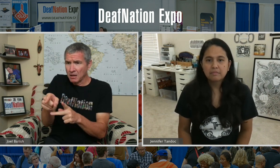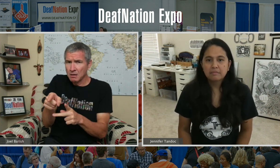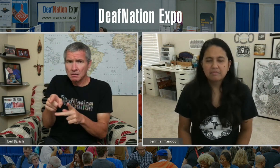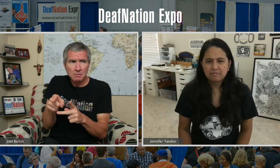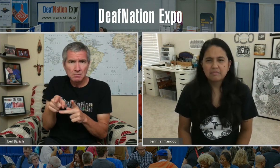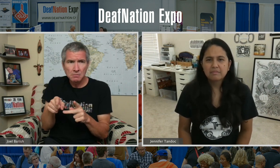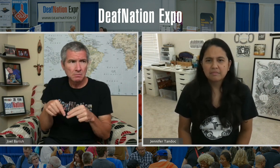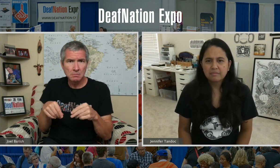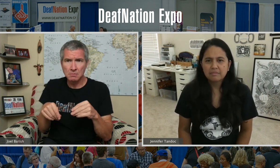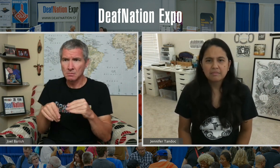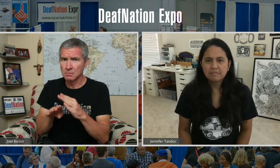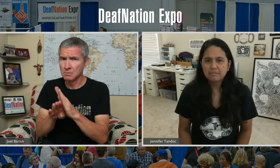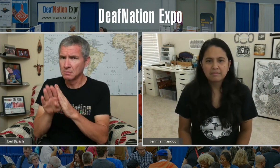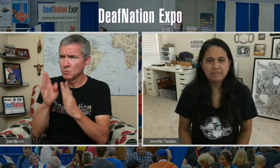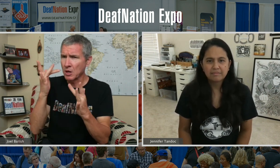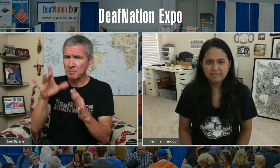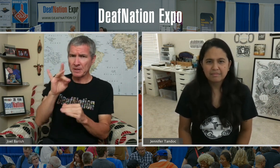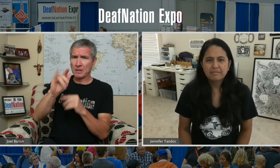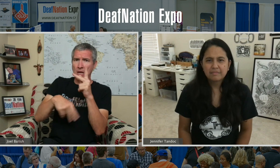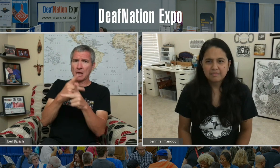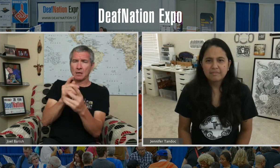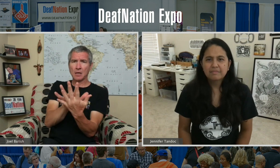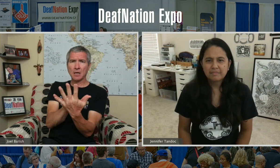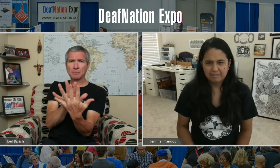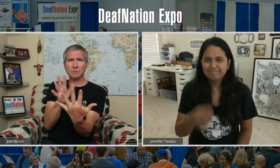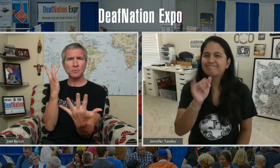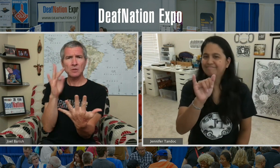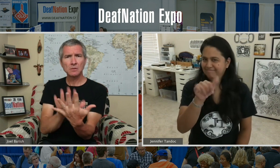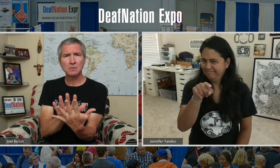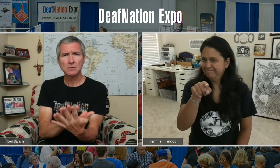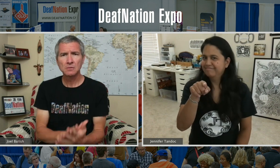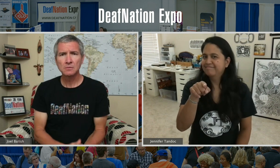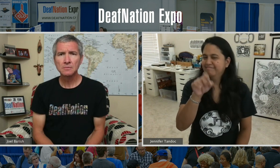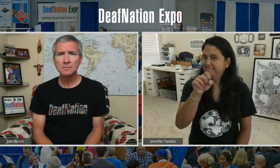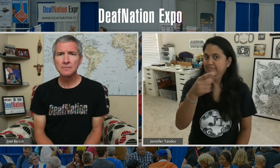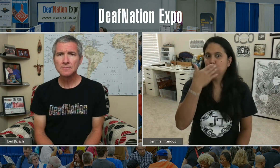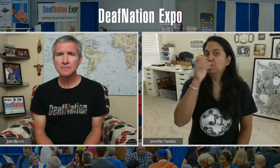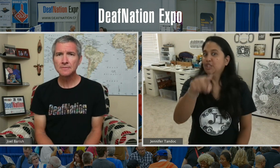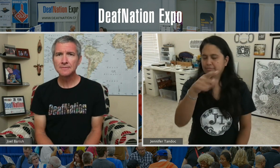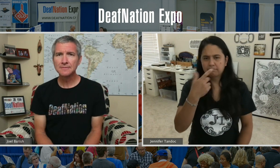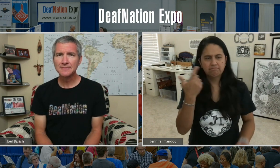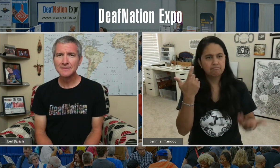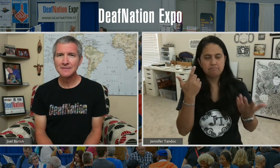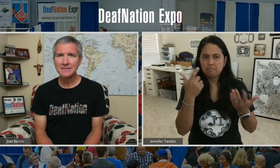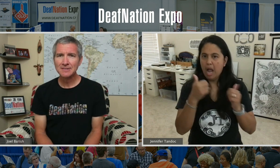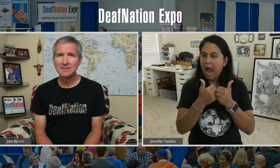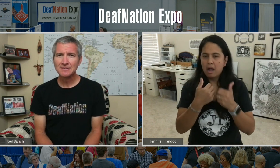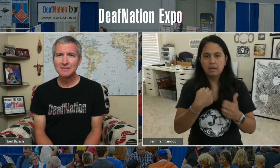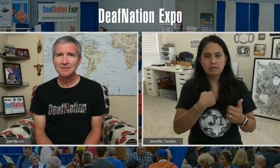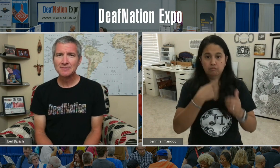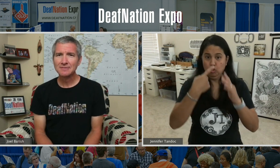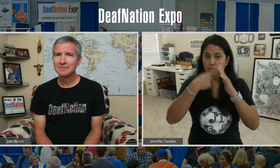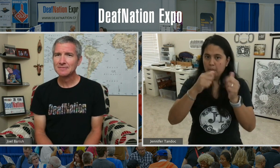Why did that kind of art grow? Why did you pick that kind of abstract concept? Good question. How?